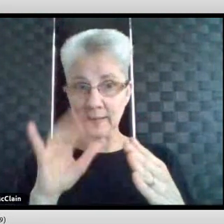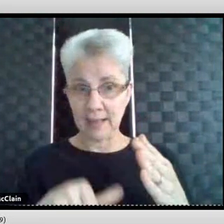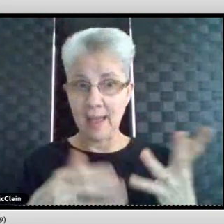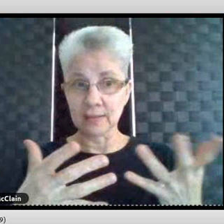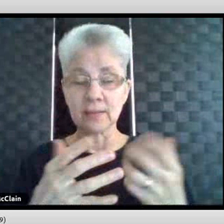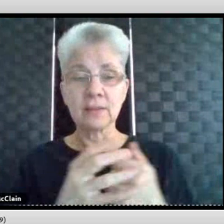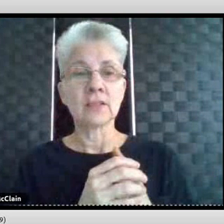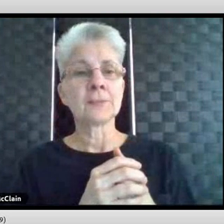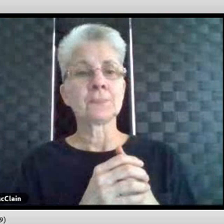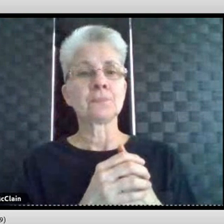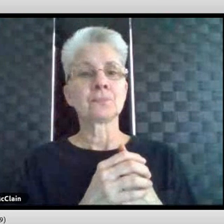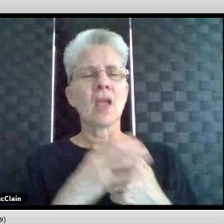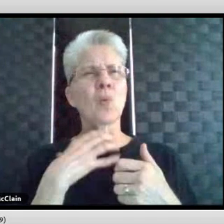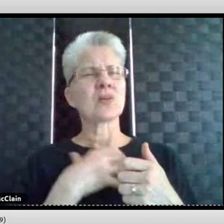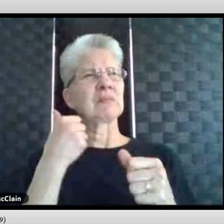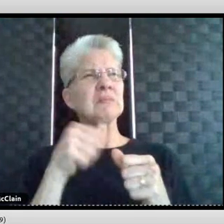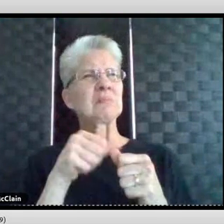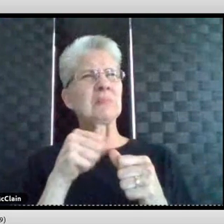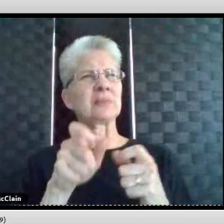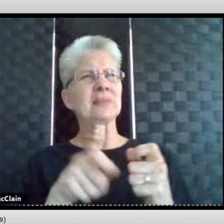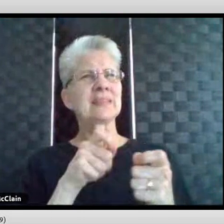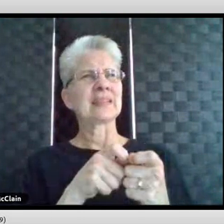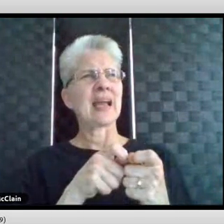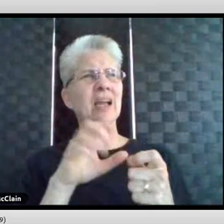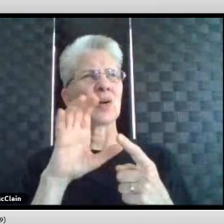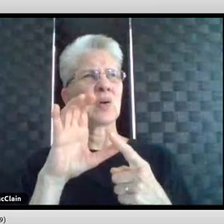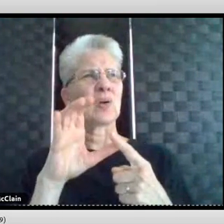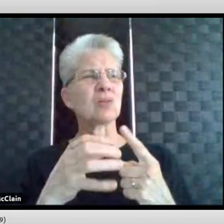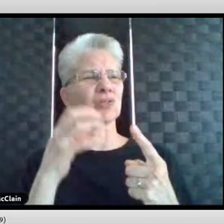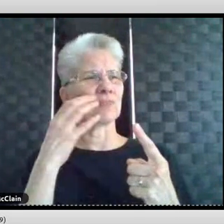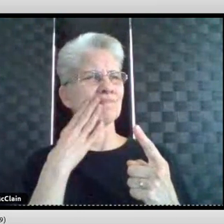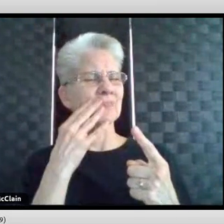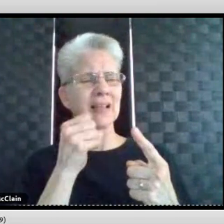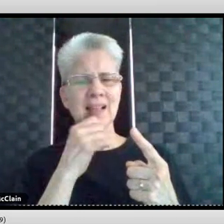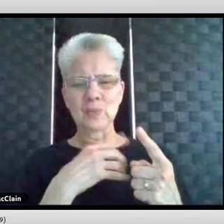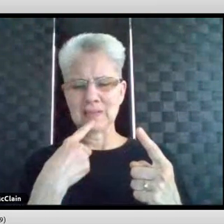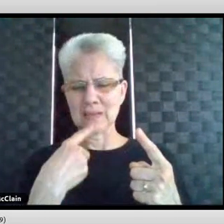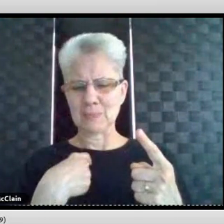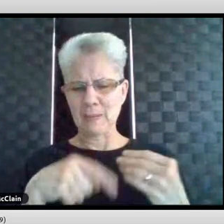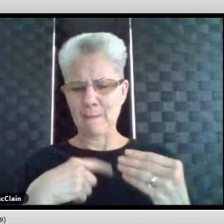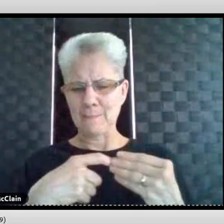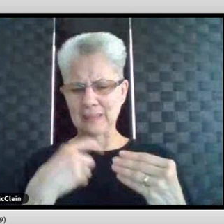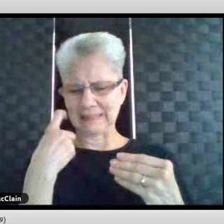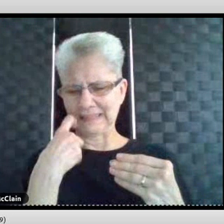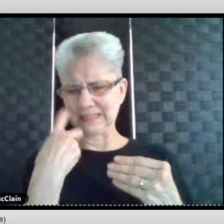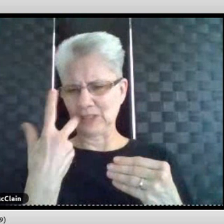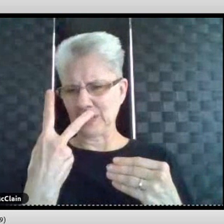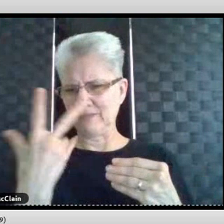I wish I could remember the exact culture a lady was telling me about. It's been three or four years ago now,